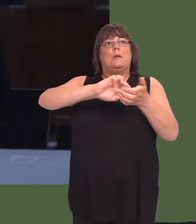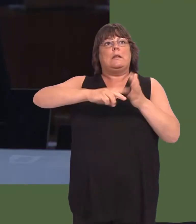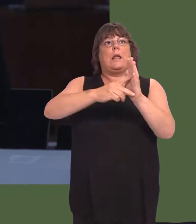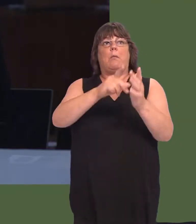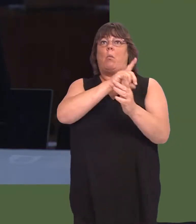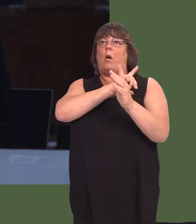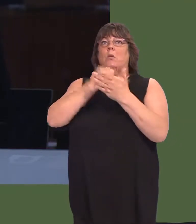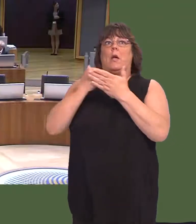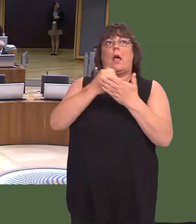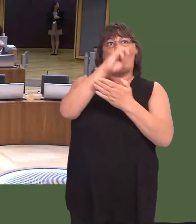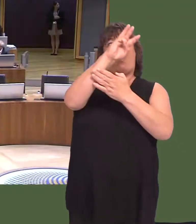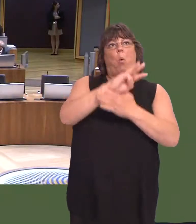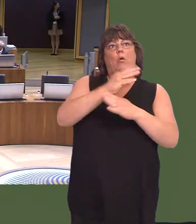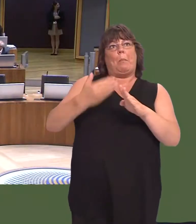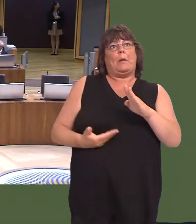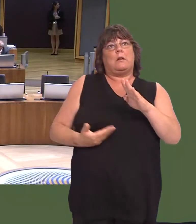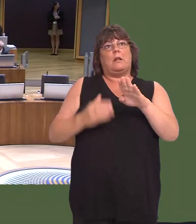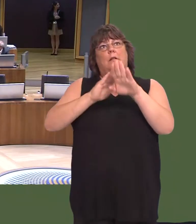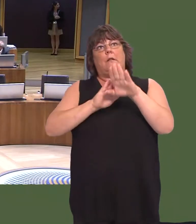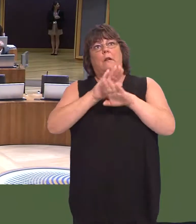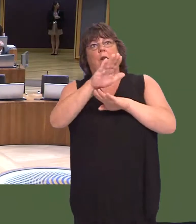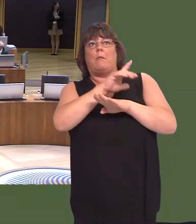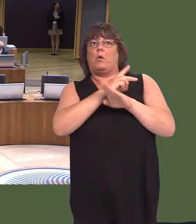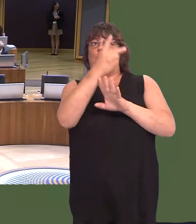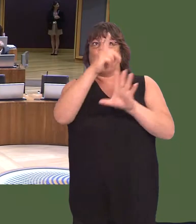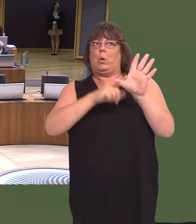Welsh supply chains through the coming two years of great uncertainty to them?